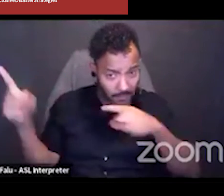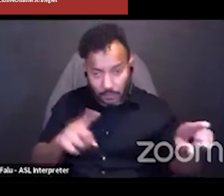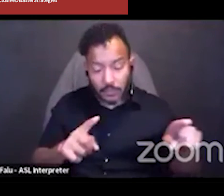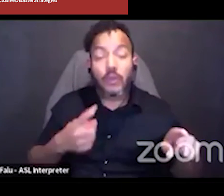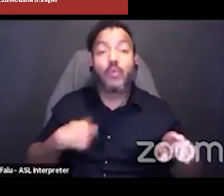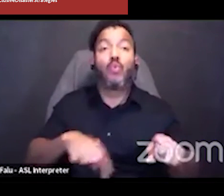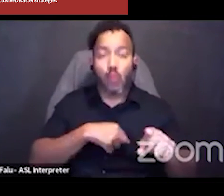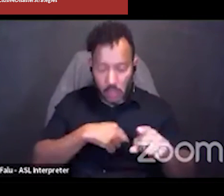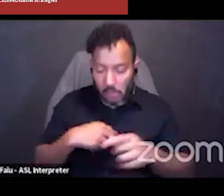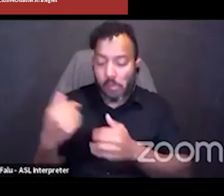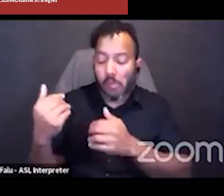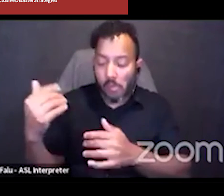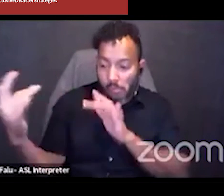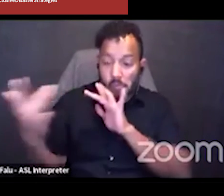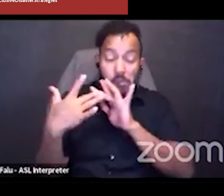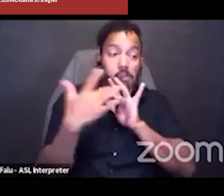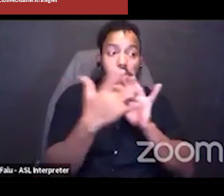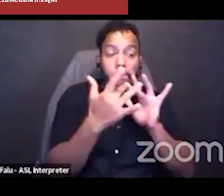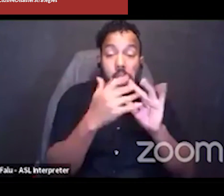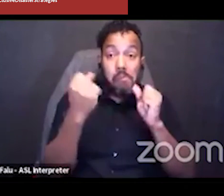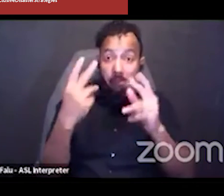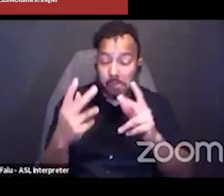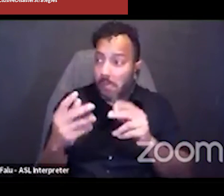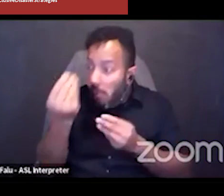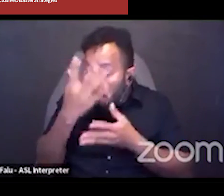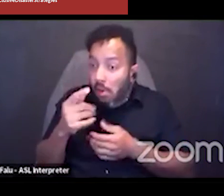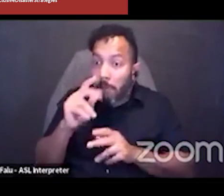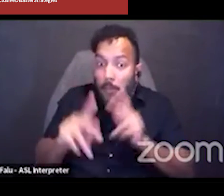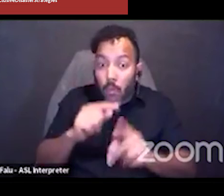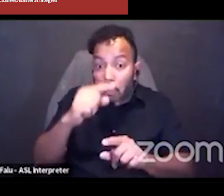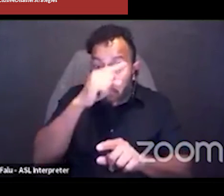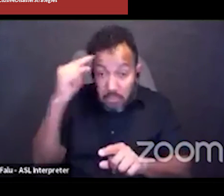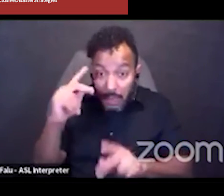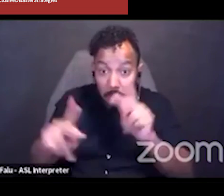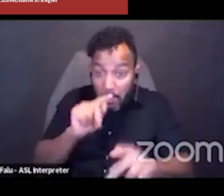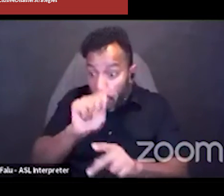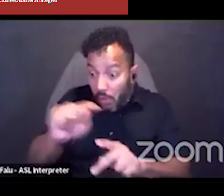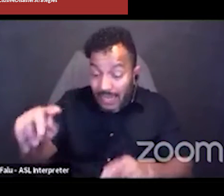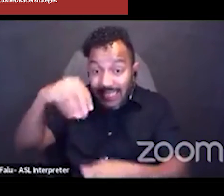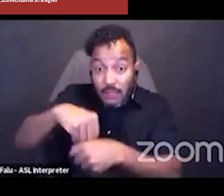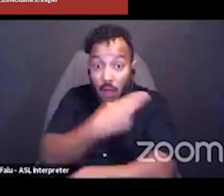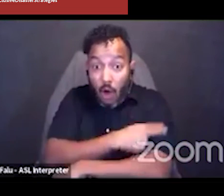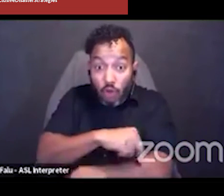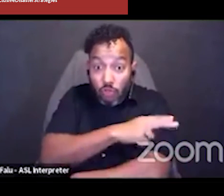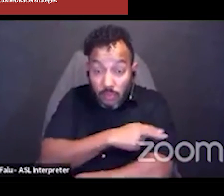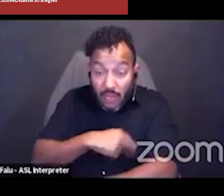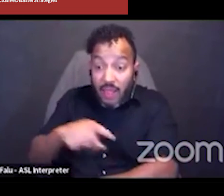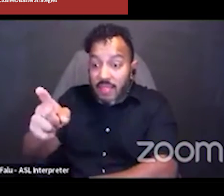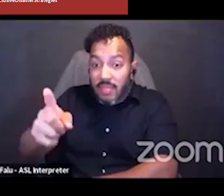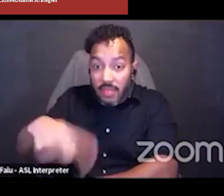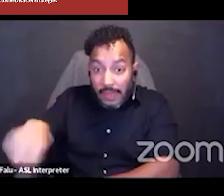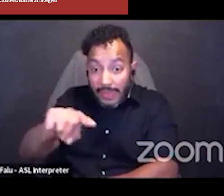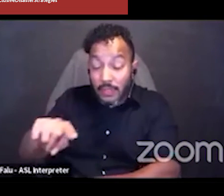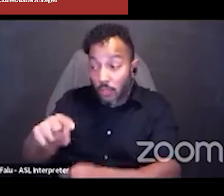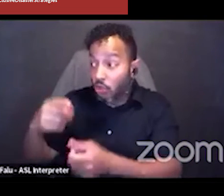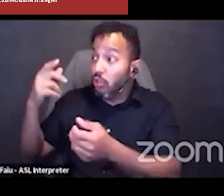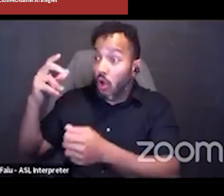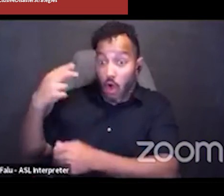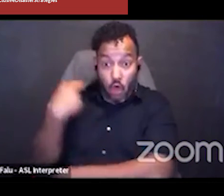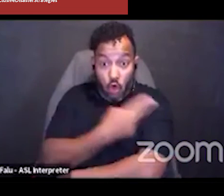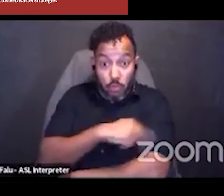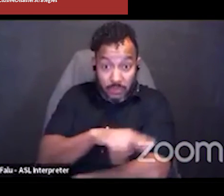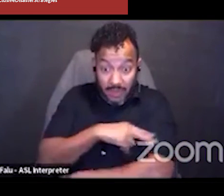being denied basic health care access in hospitals just because of their skin color.